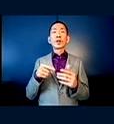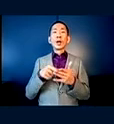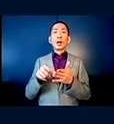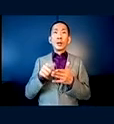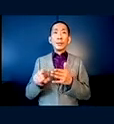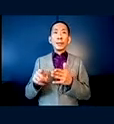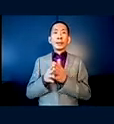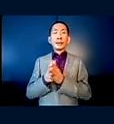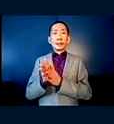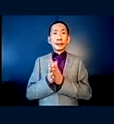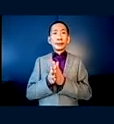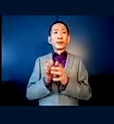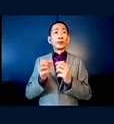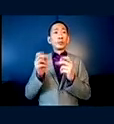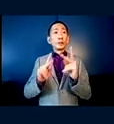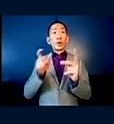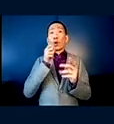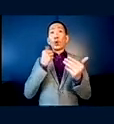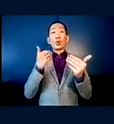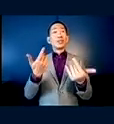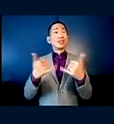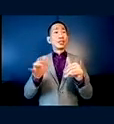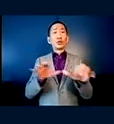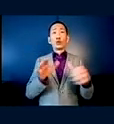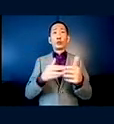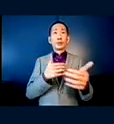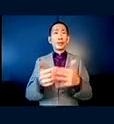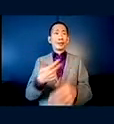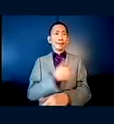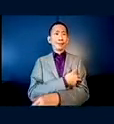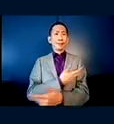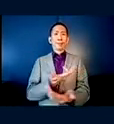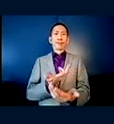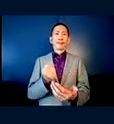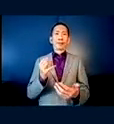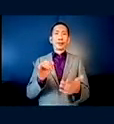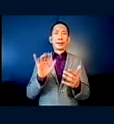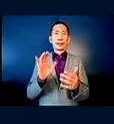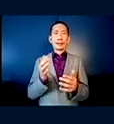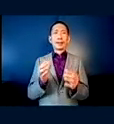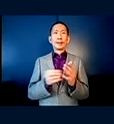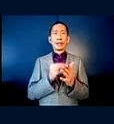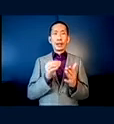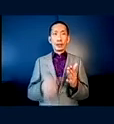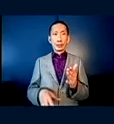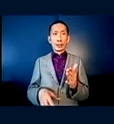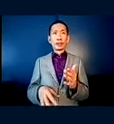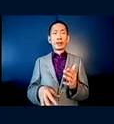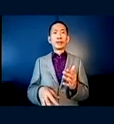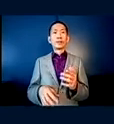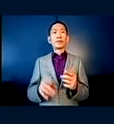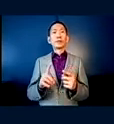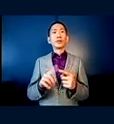ARE HIGHER, SO YOU PAY INCENTIVES TO A LOT OF PEOPLE WHO WOULD HAVE DONE IT ANYWAY SO THAT ENDS UP BEING QUITE